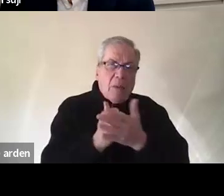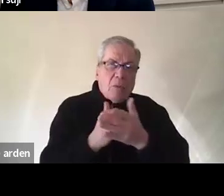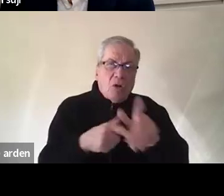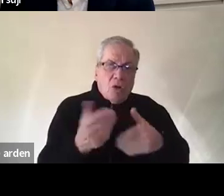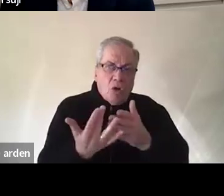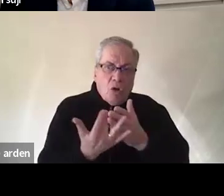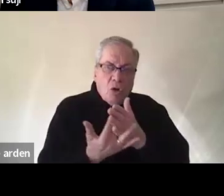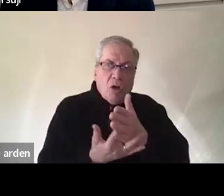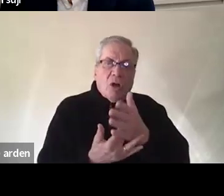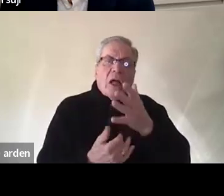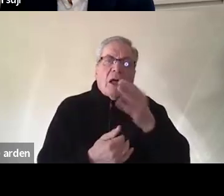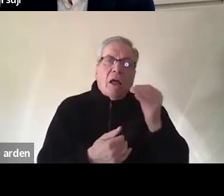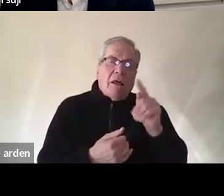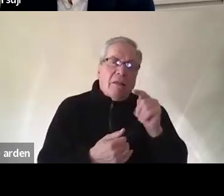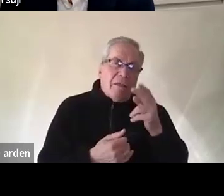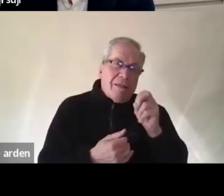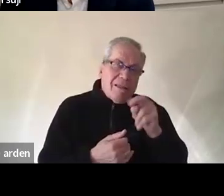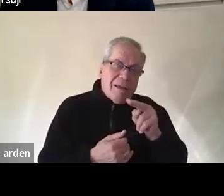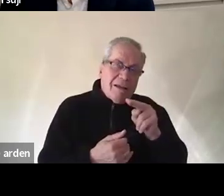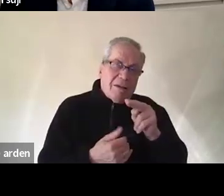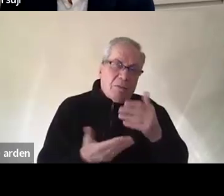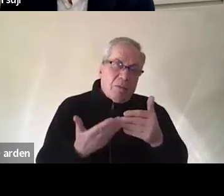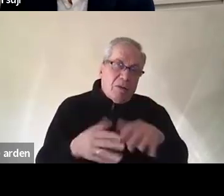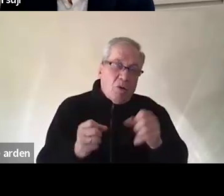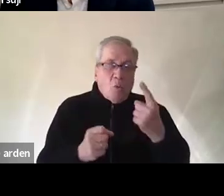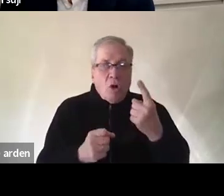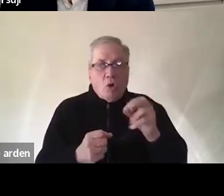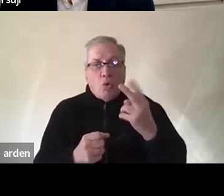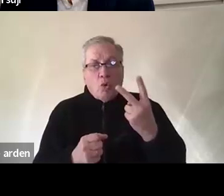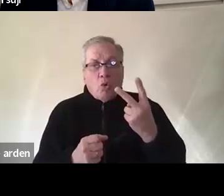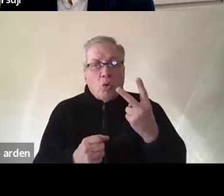the conversation and make note of one or two key